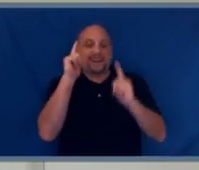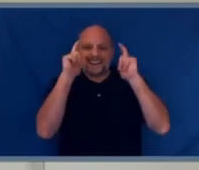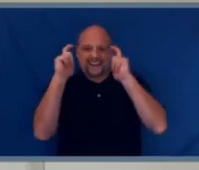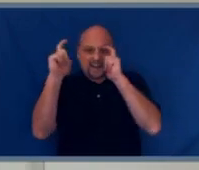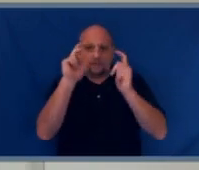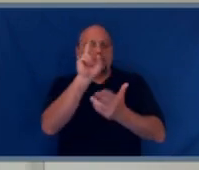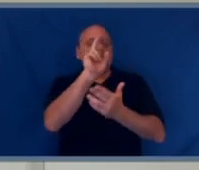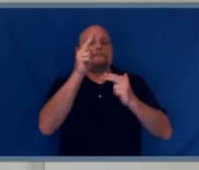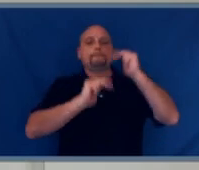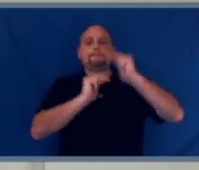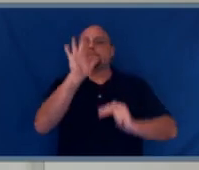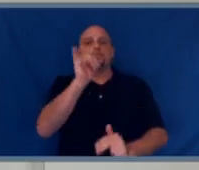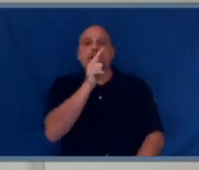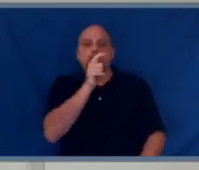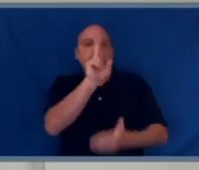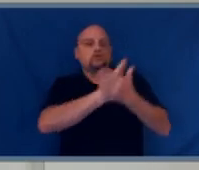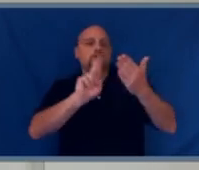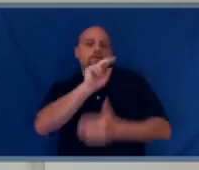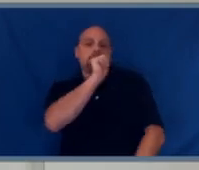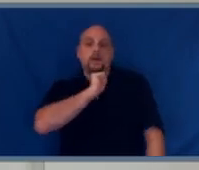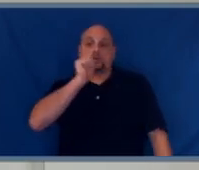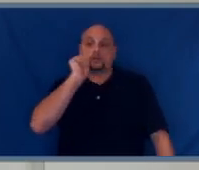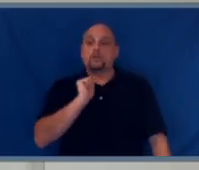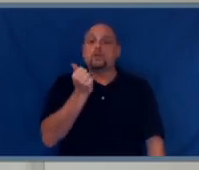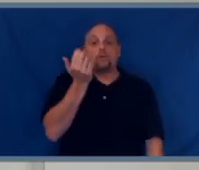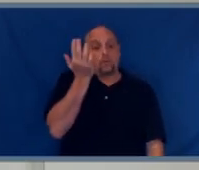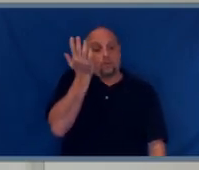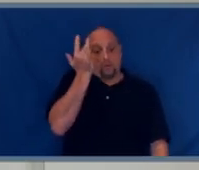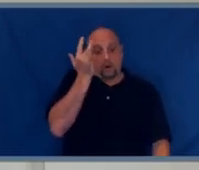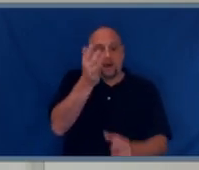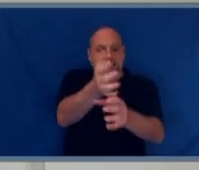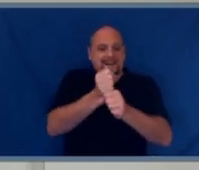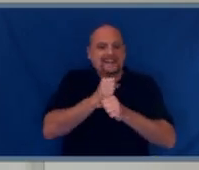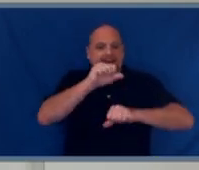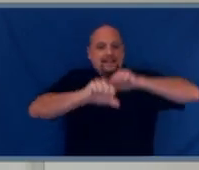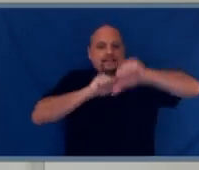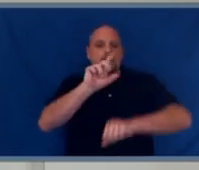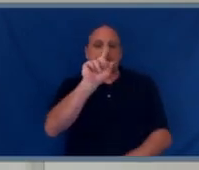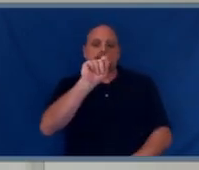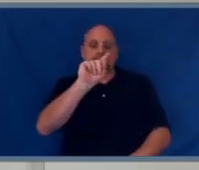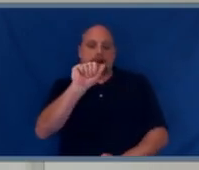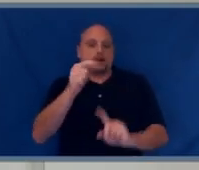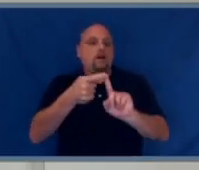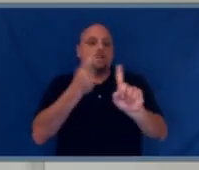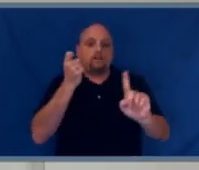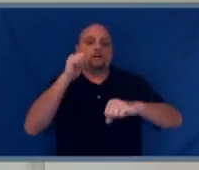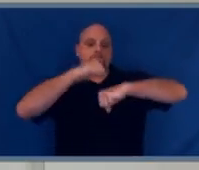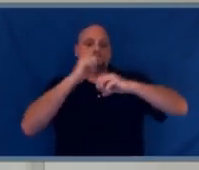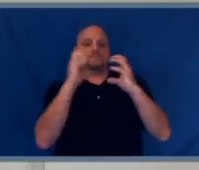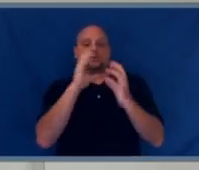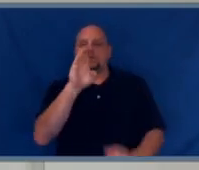CAMERAS BUILT BY THE UNIVERSITY OF ARIZONA TO ACQUIRE SCIENTIFIC DATA OF ASTEROID BENNU.